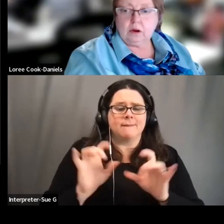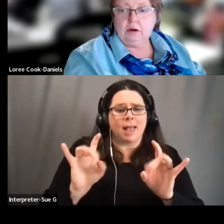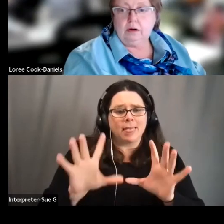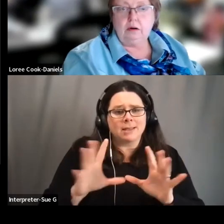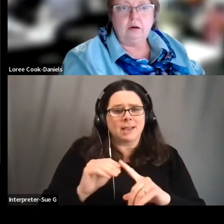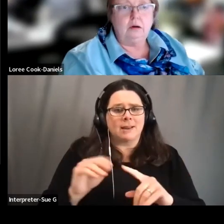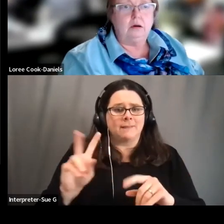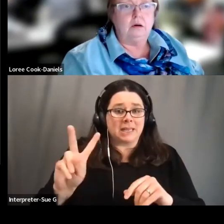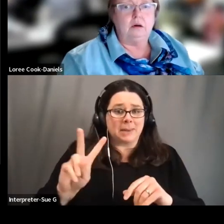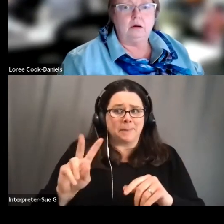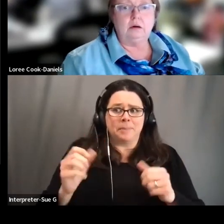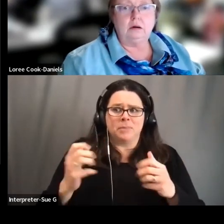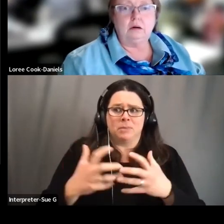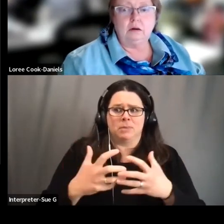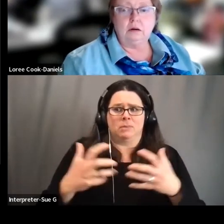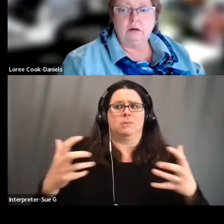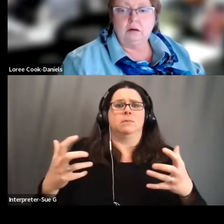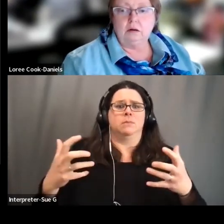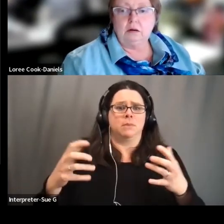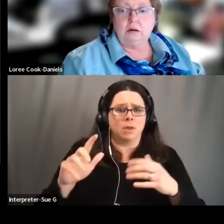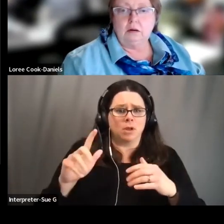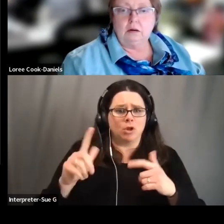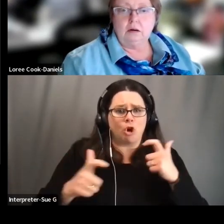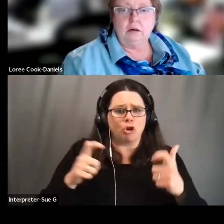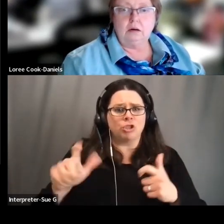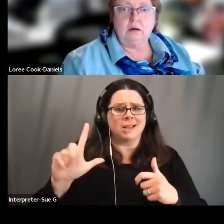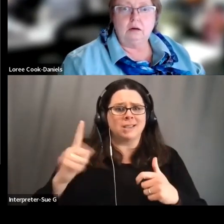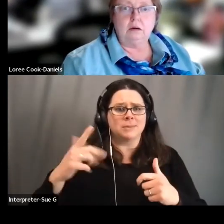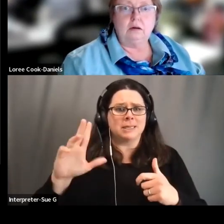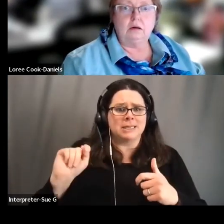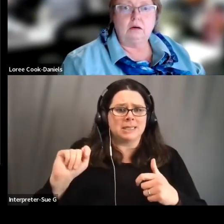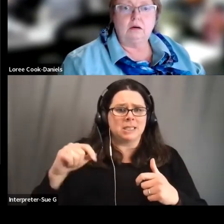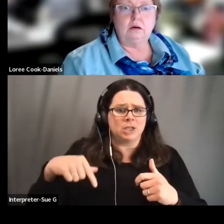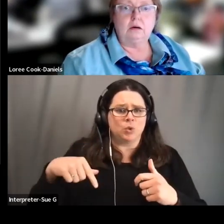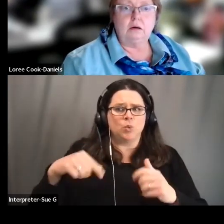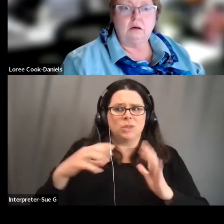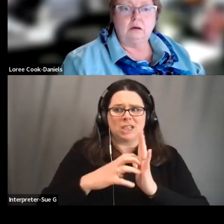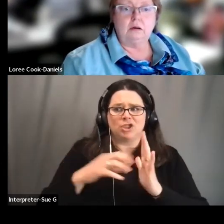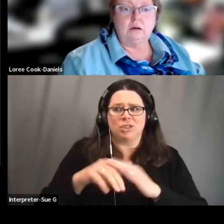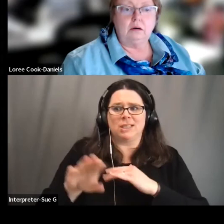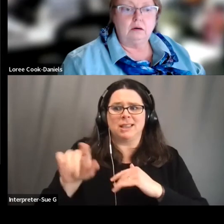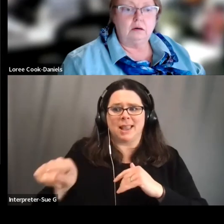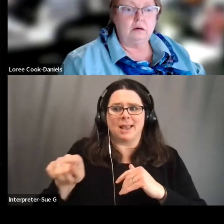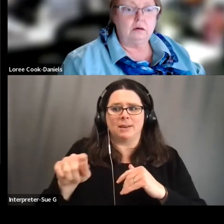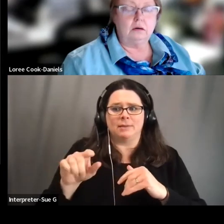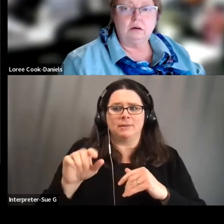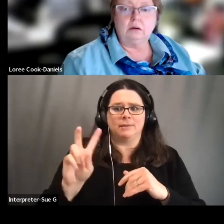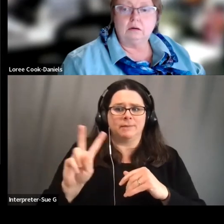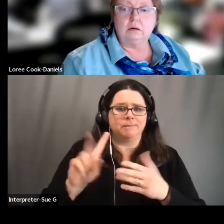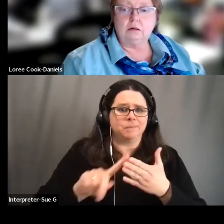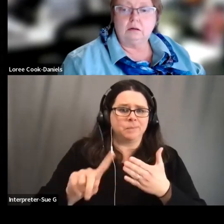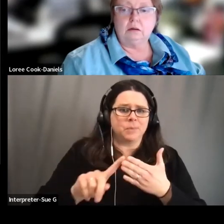and there's quite a large LGBT section in this ReachingVictims.org website, some of which goes into more details